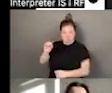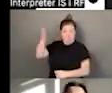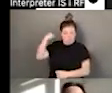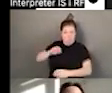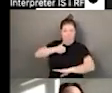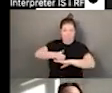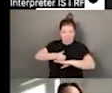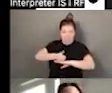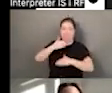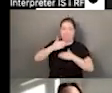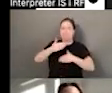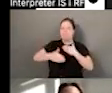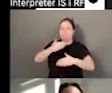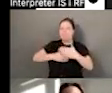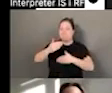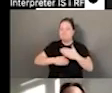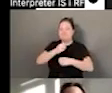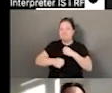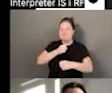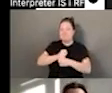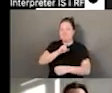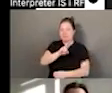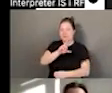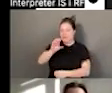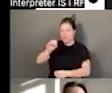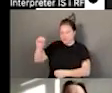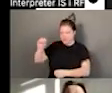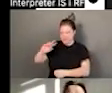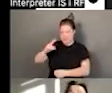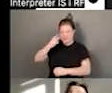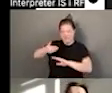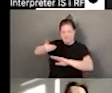that was developed in the project and also the knowledge and the competence